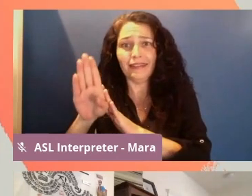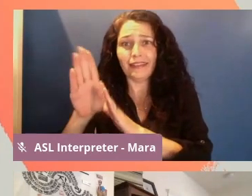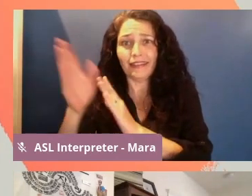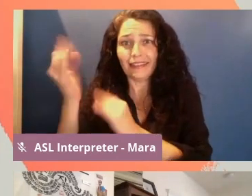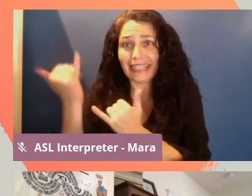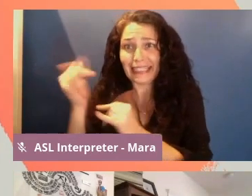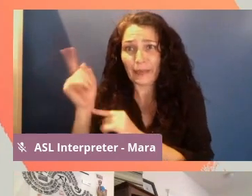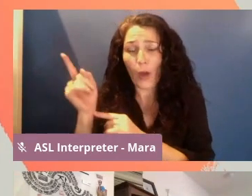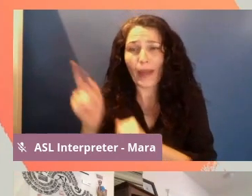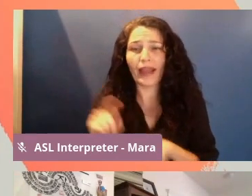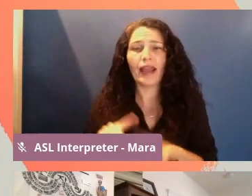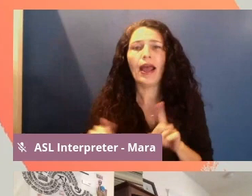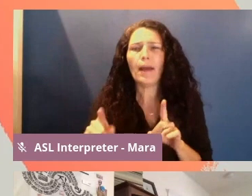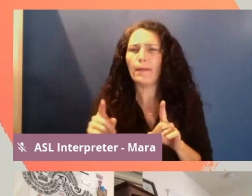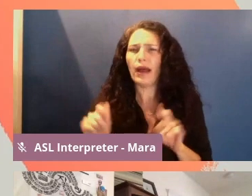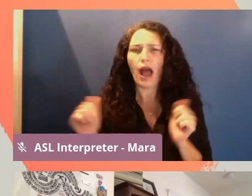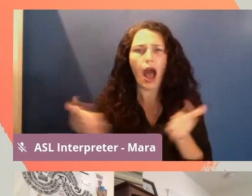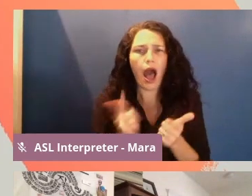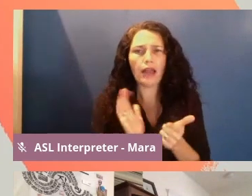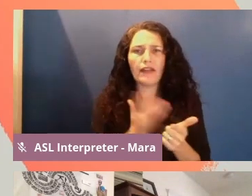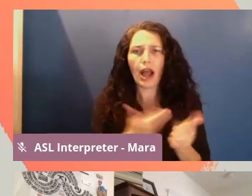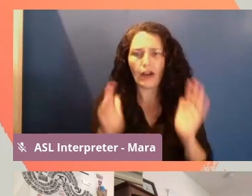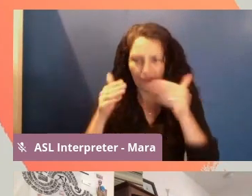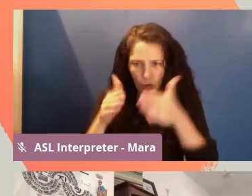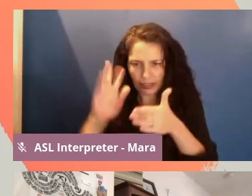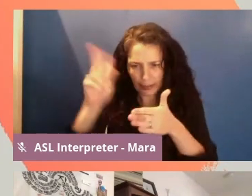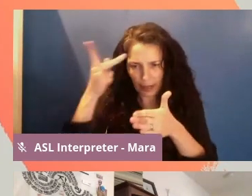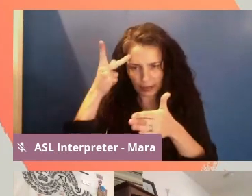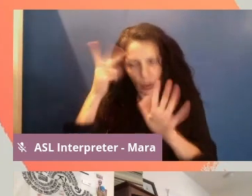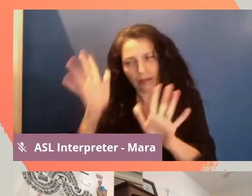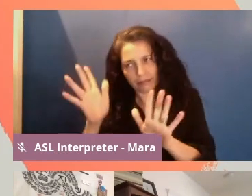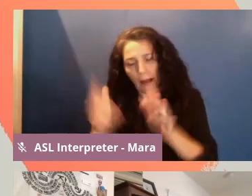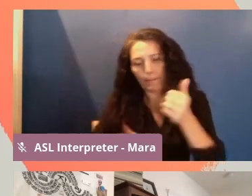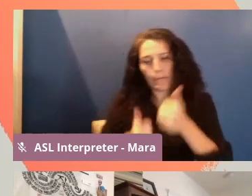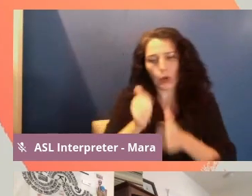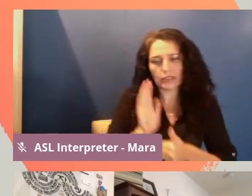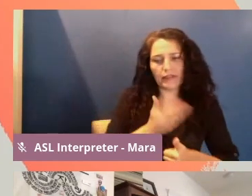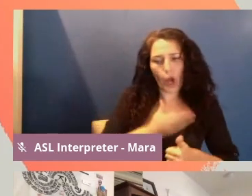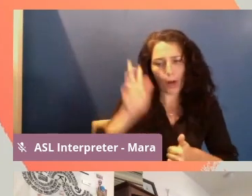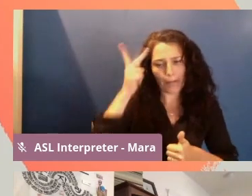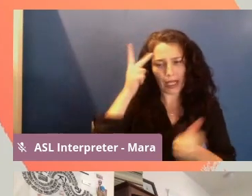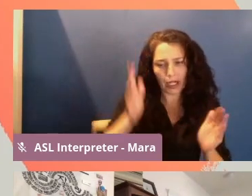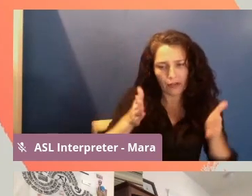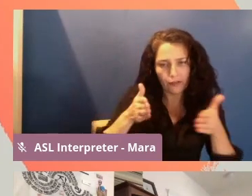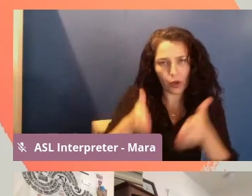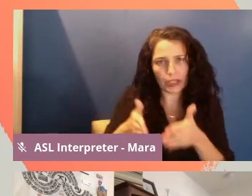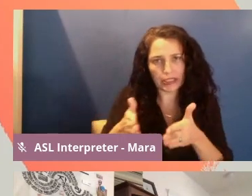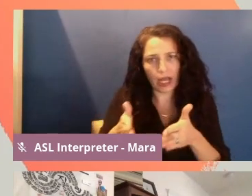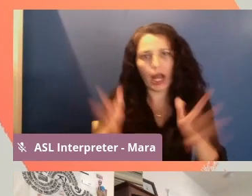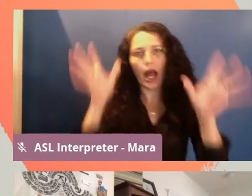but we put all of our focus, politically, or most of our focus on the person in the White House,